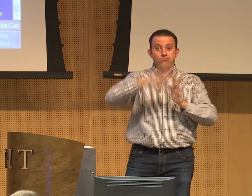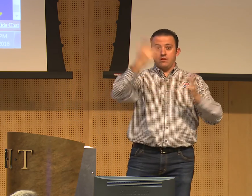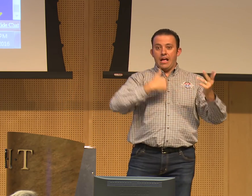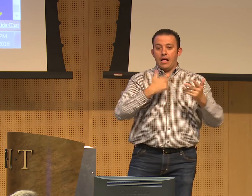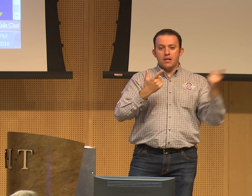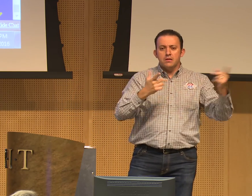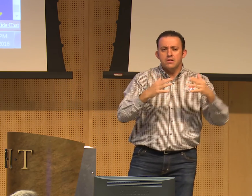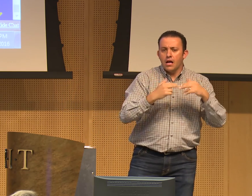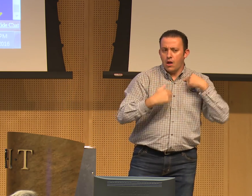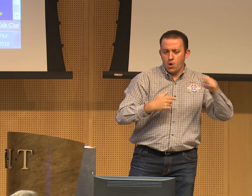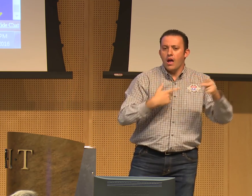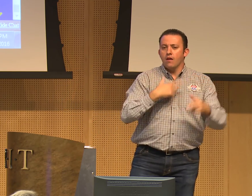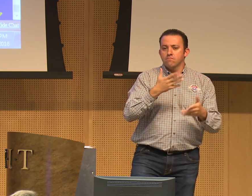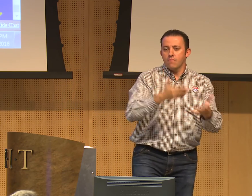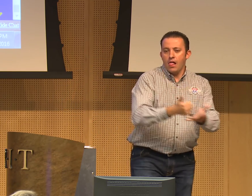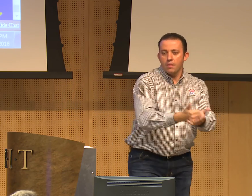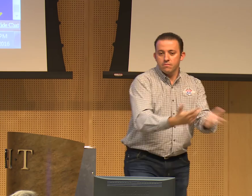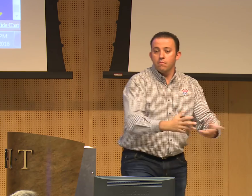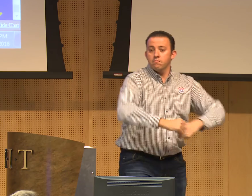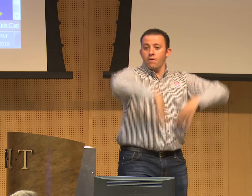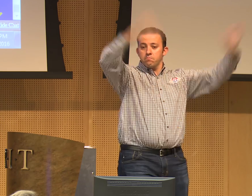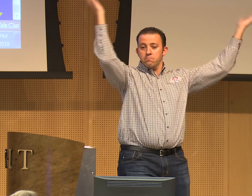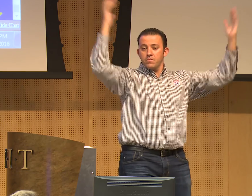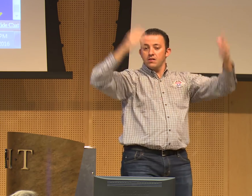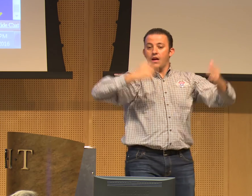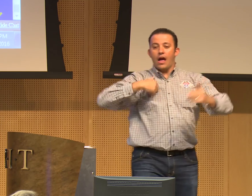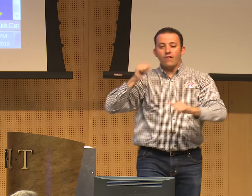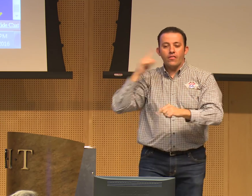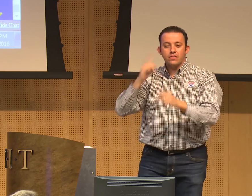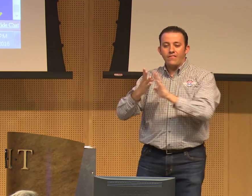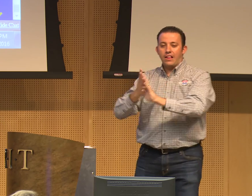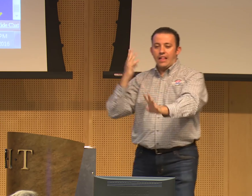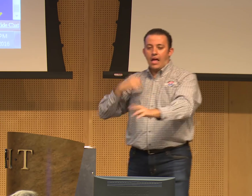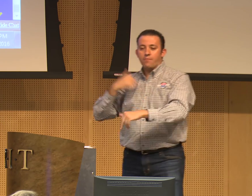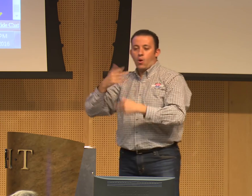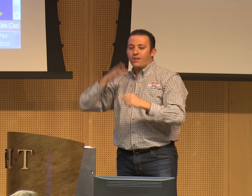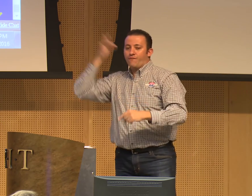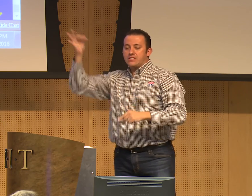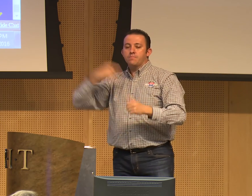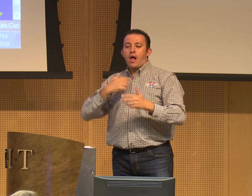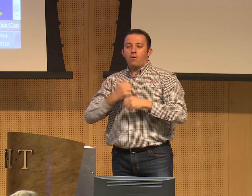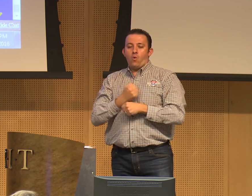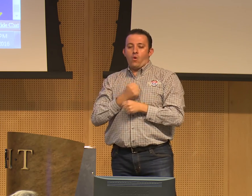So she's, like, an actress, and so I've helped her. Now she's become famous, and there are other deaf people who are in the pipelines